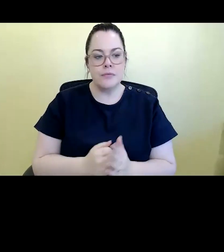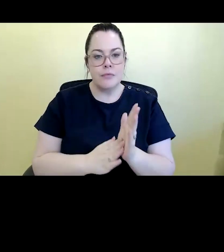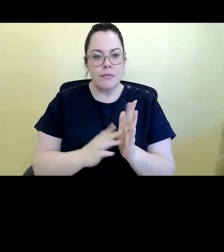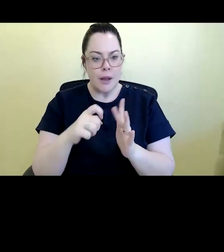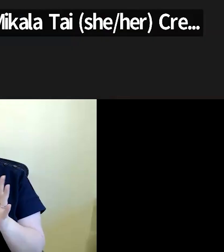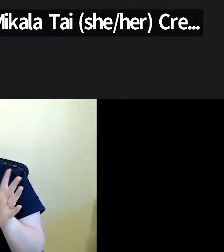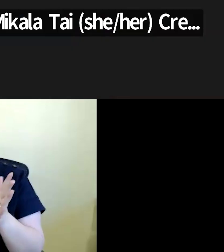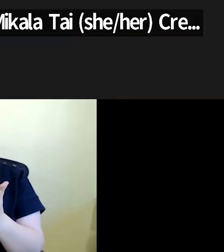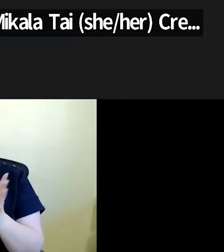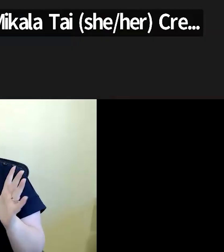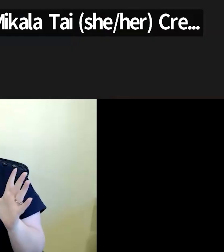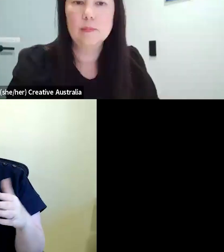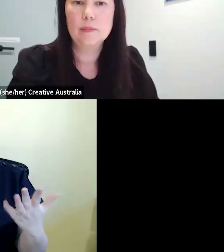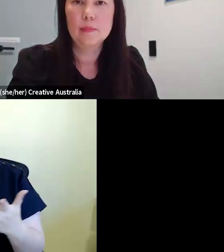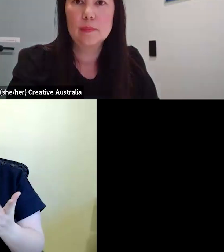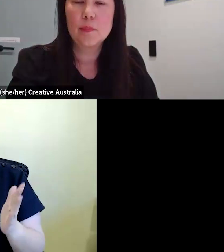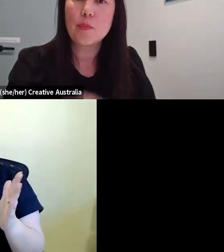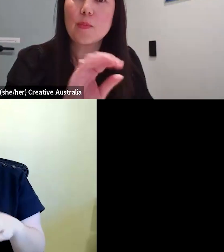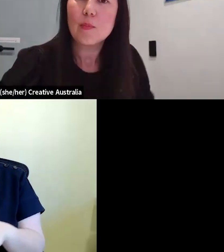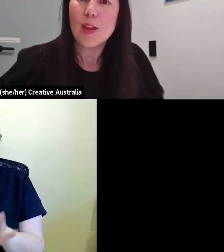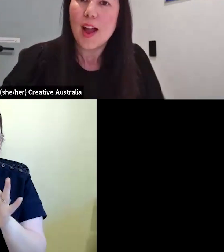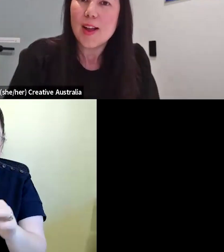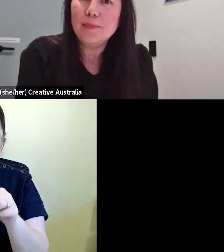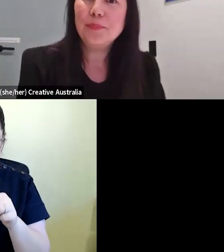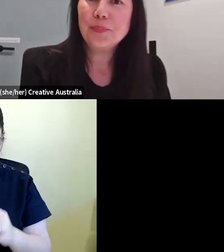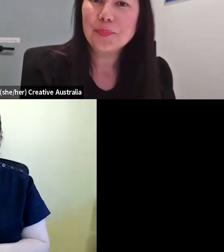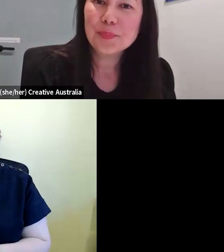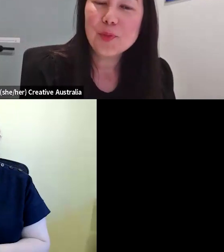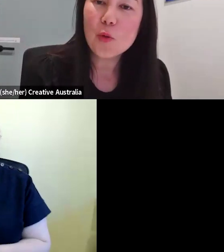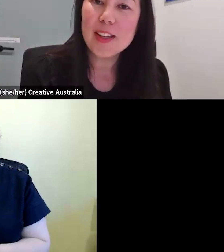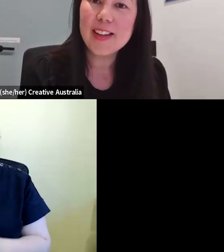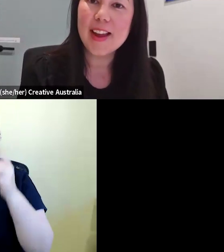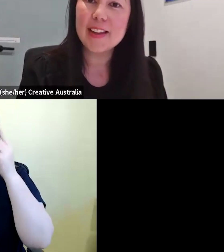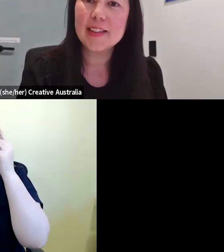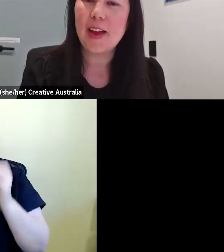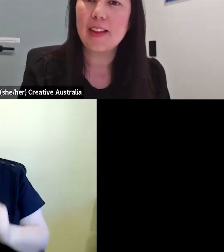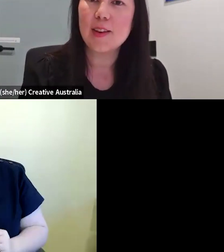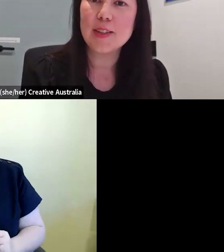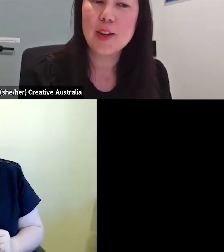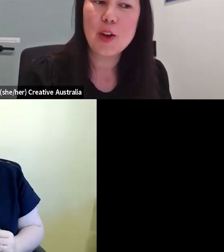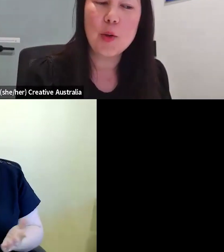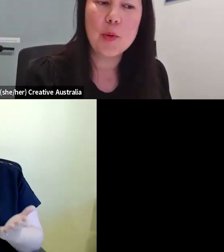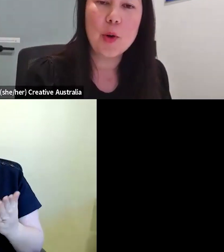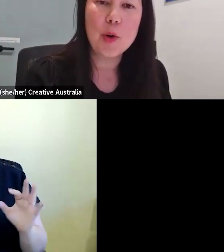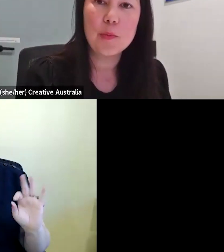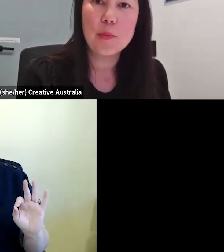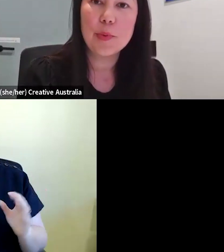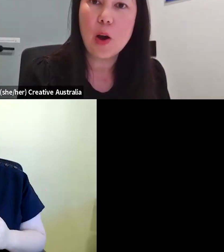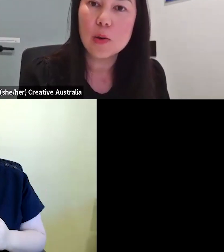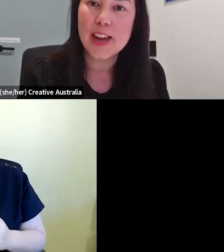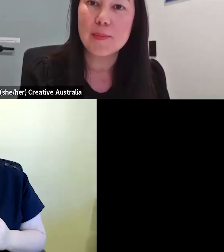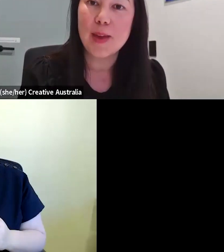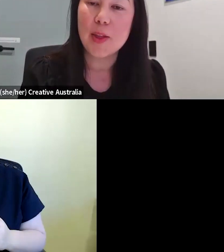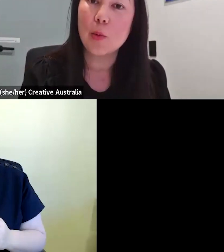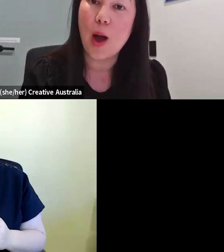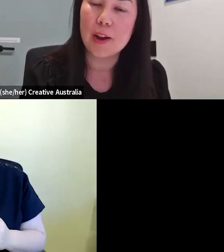add before we head into Q&A? -- Mikala. >> Not really. The whole team and the wider